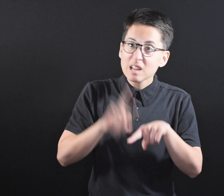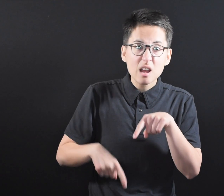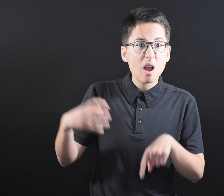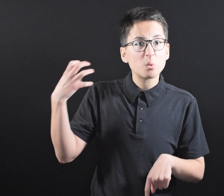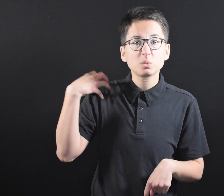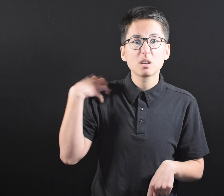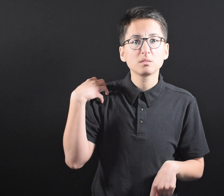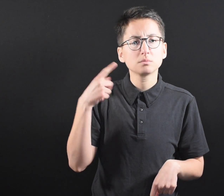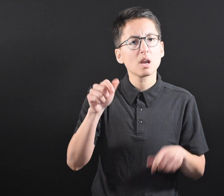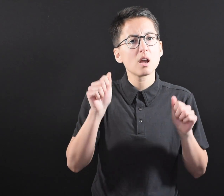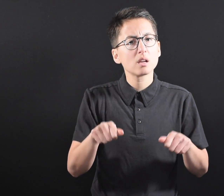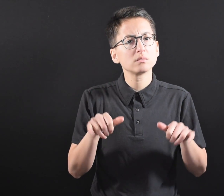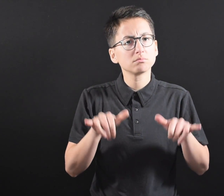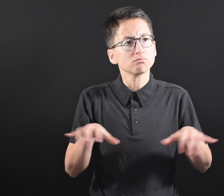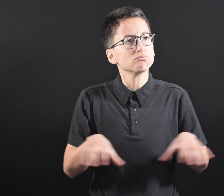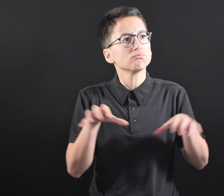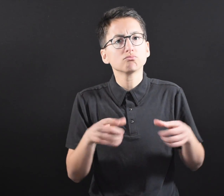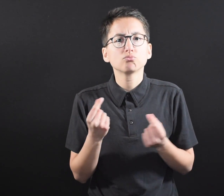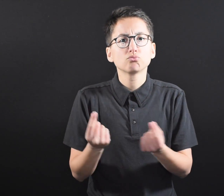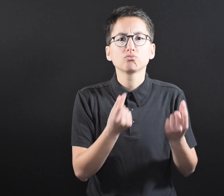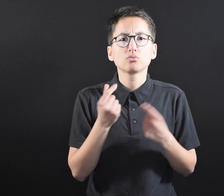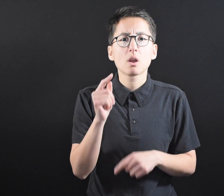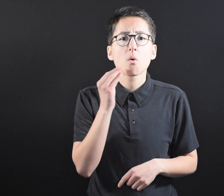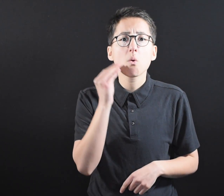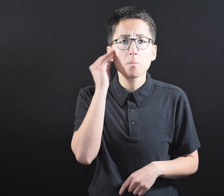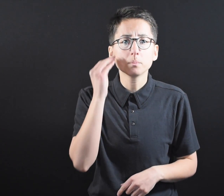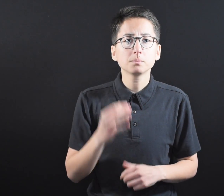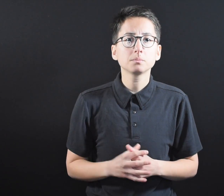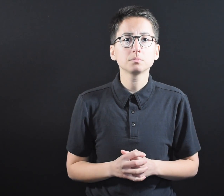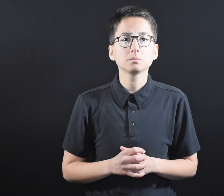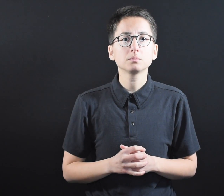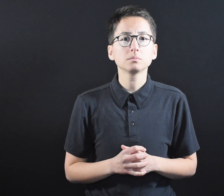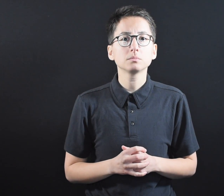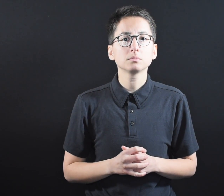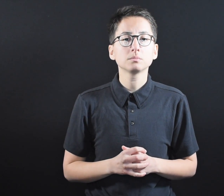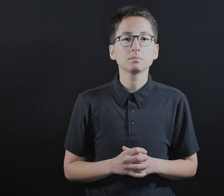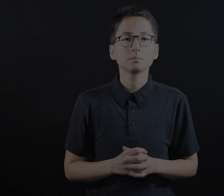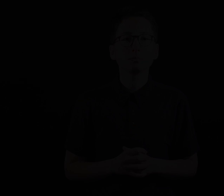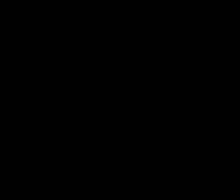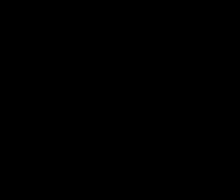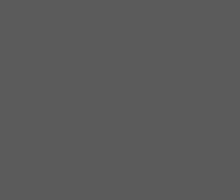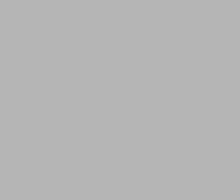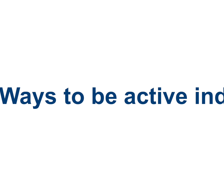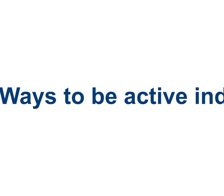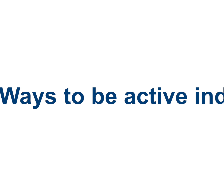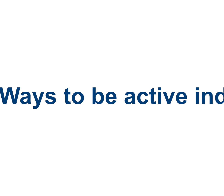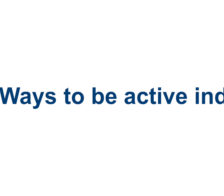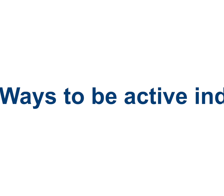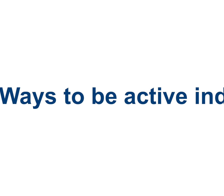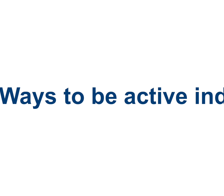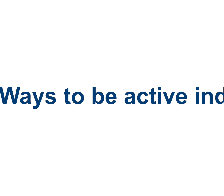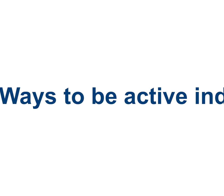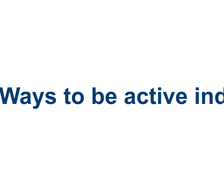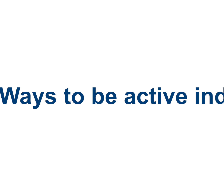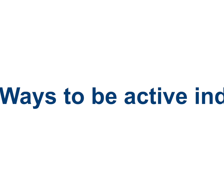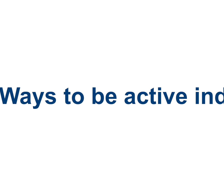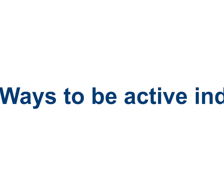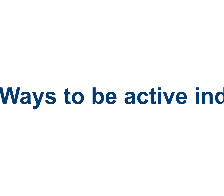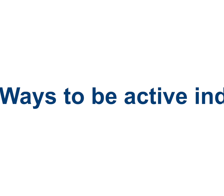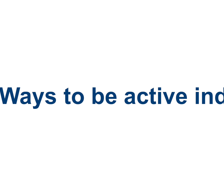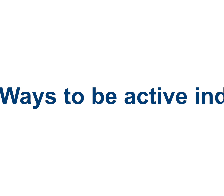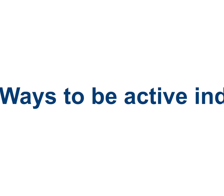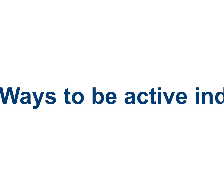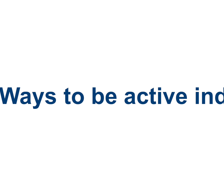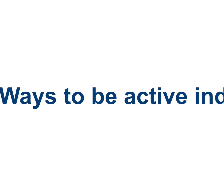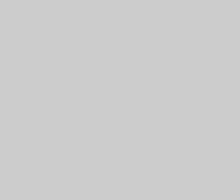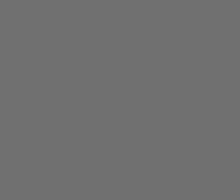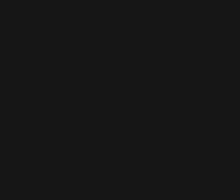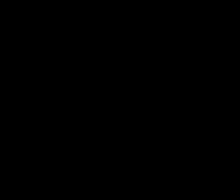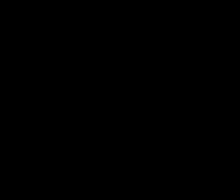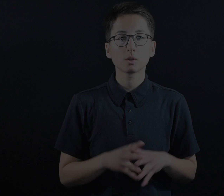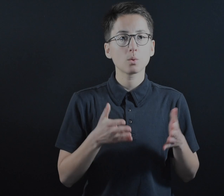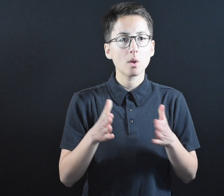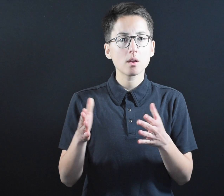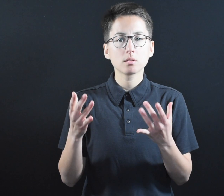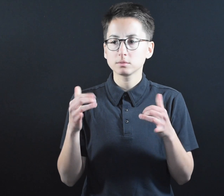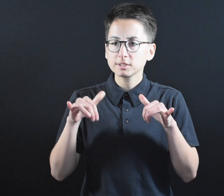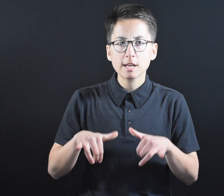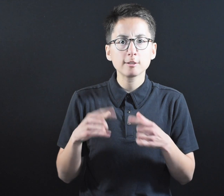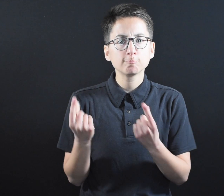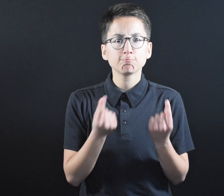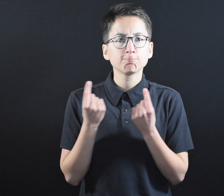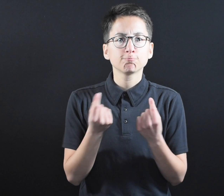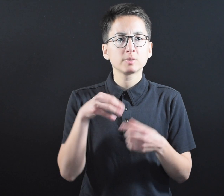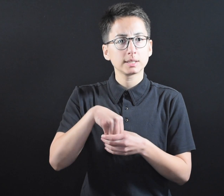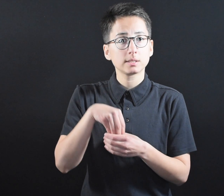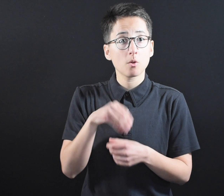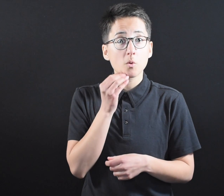If you can’t be outdoors, stay active at home. Ways to be active indoors